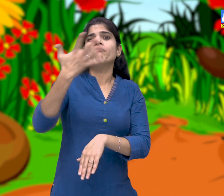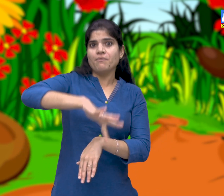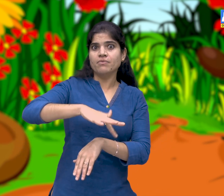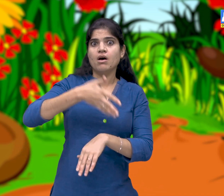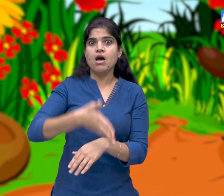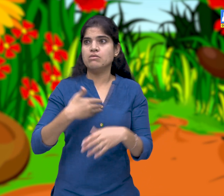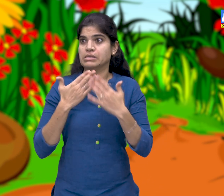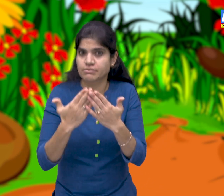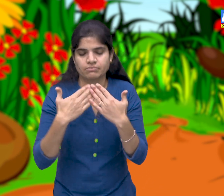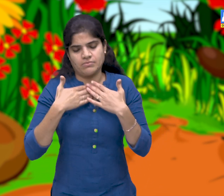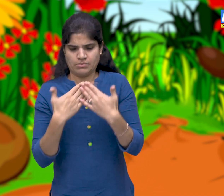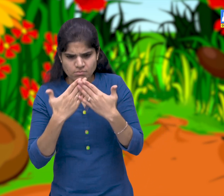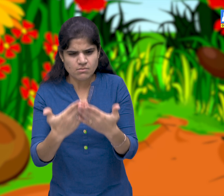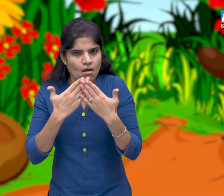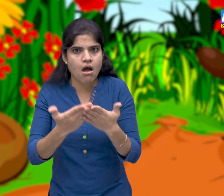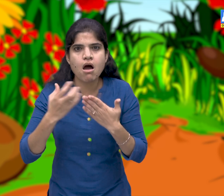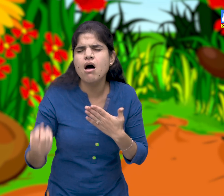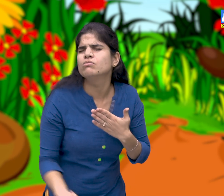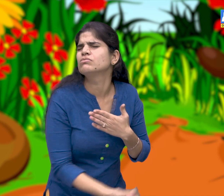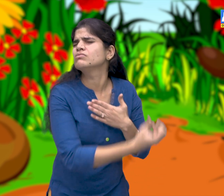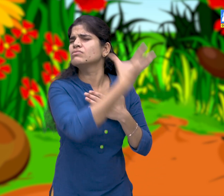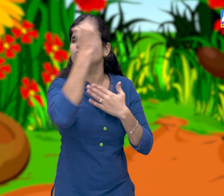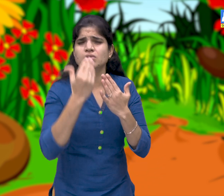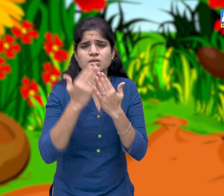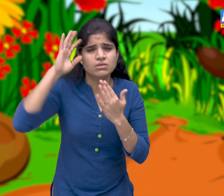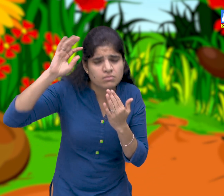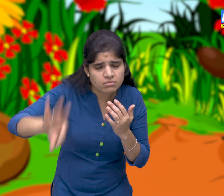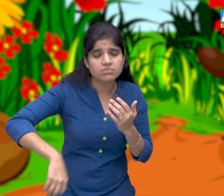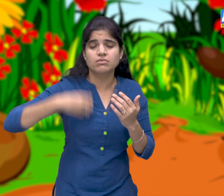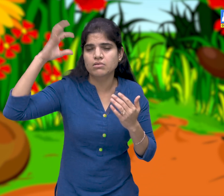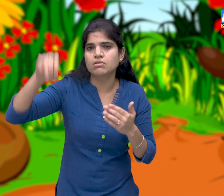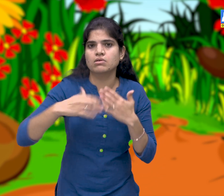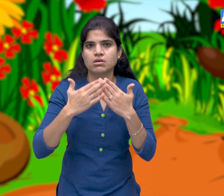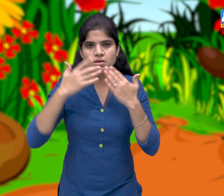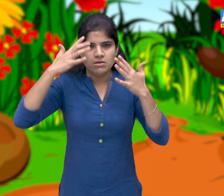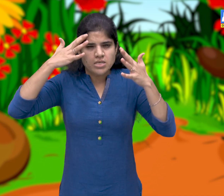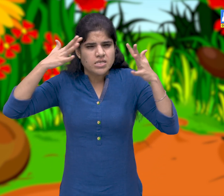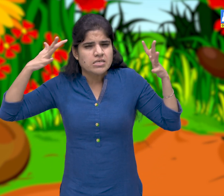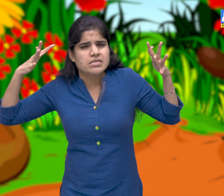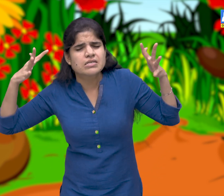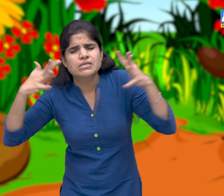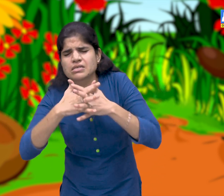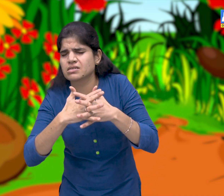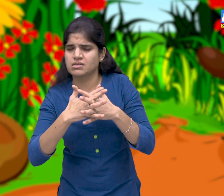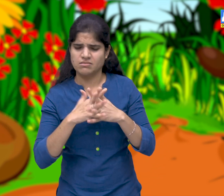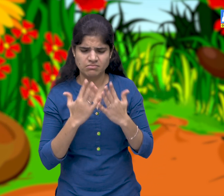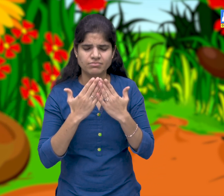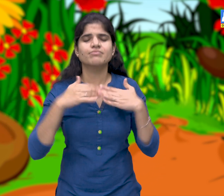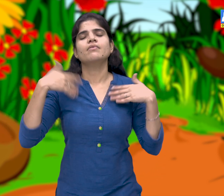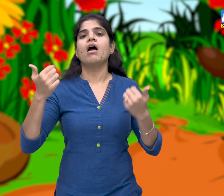few days before exams and spend all day and night. This increases stress in their mind.